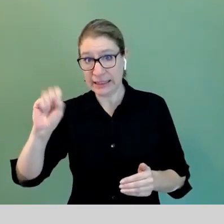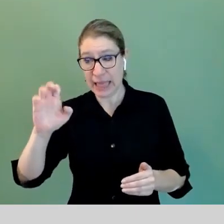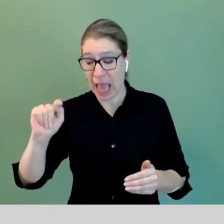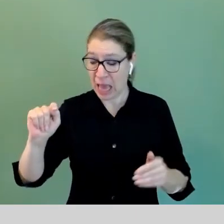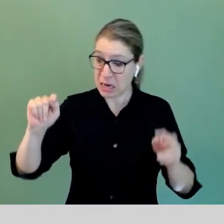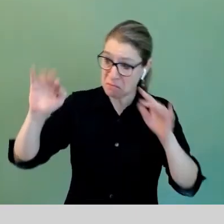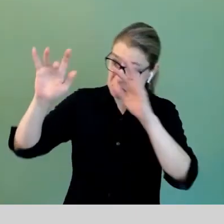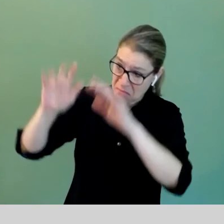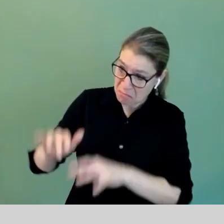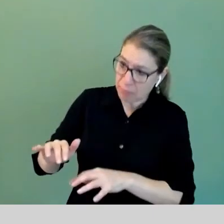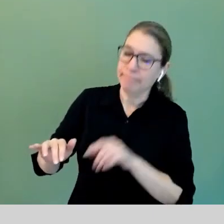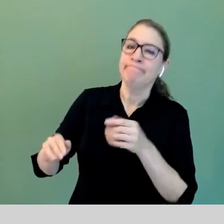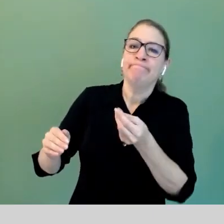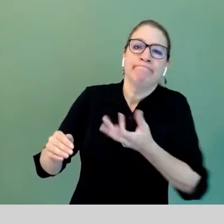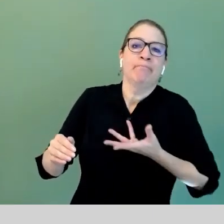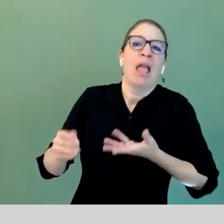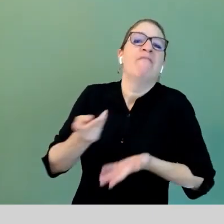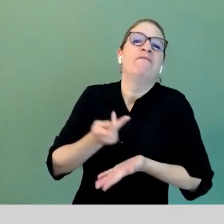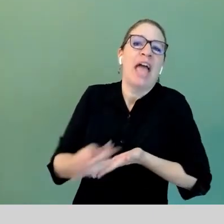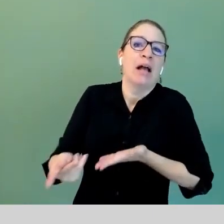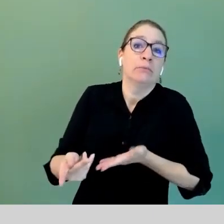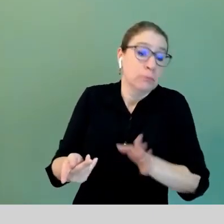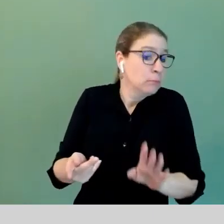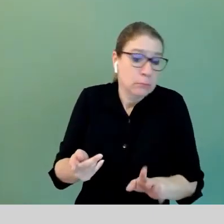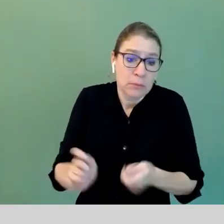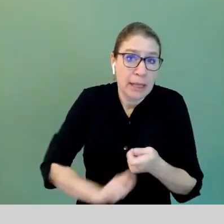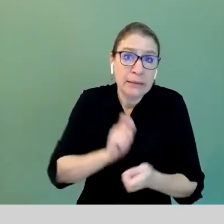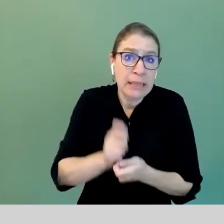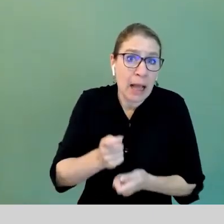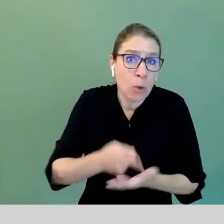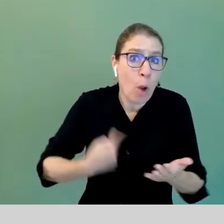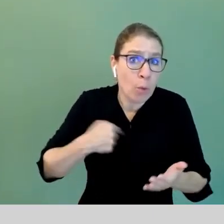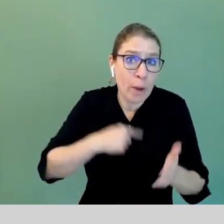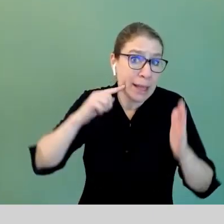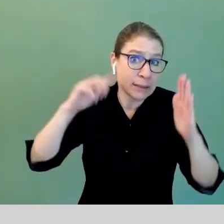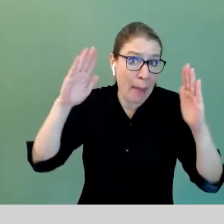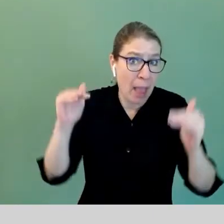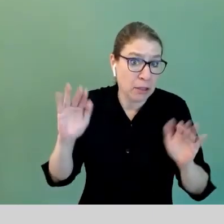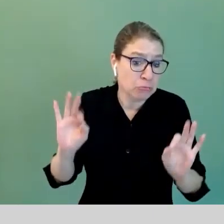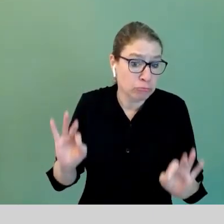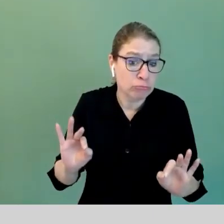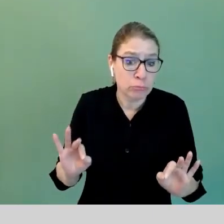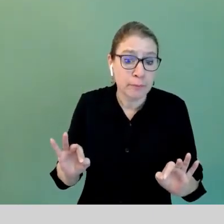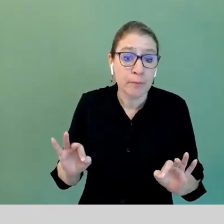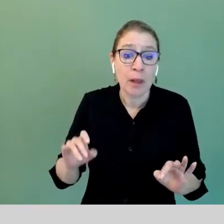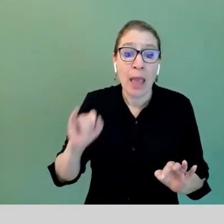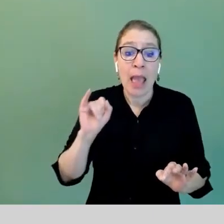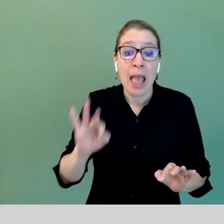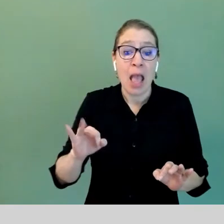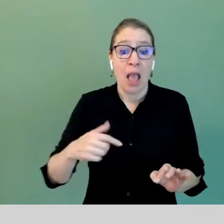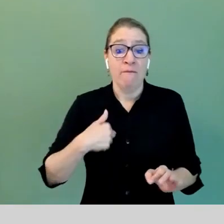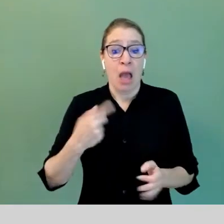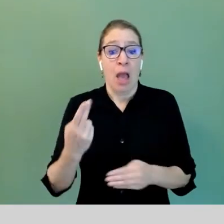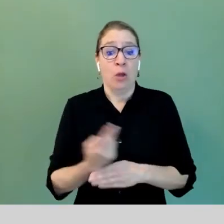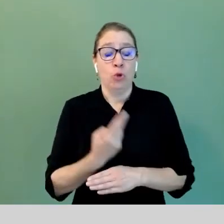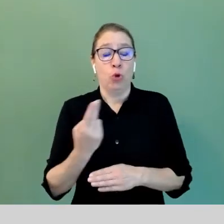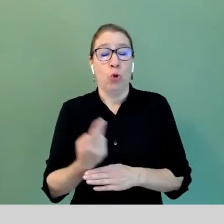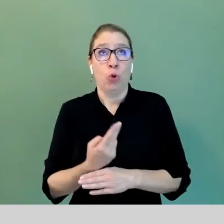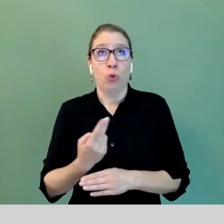and tells me that it failed, which is exactly what we expected. And if I use,